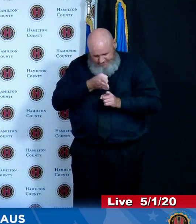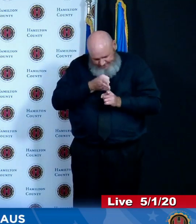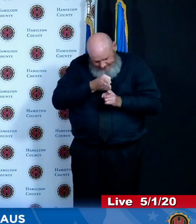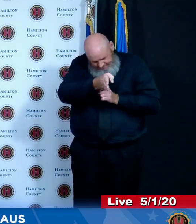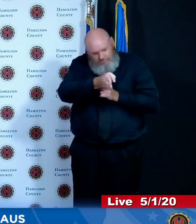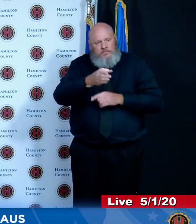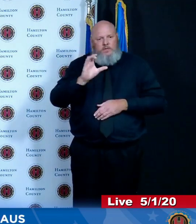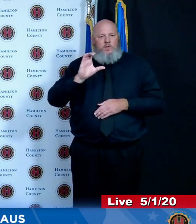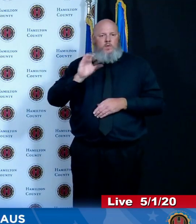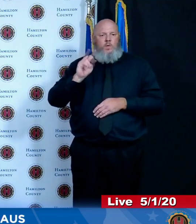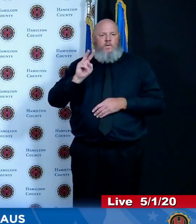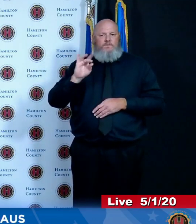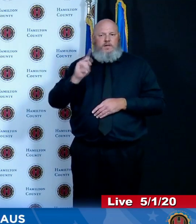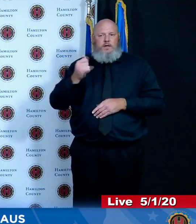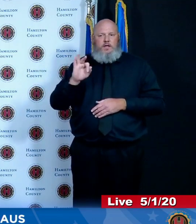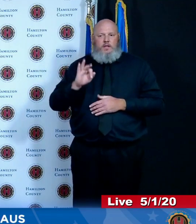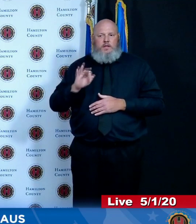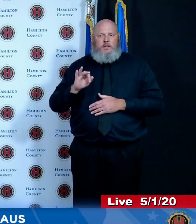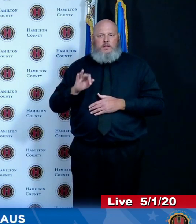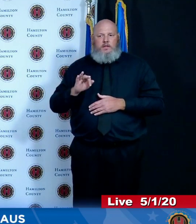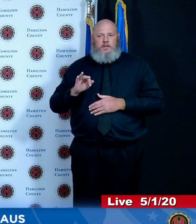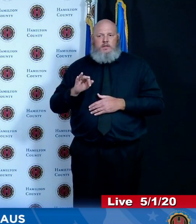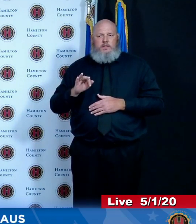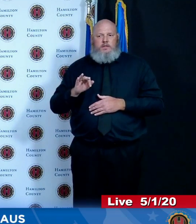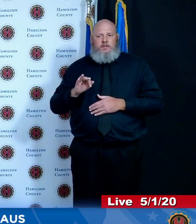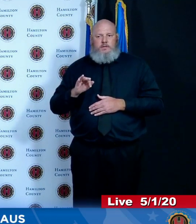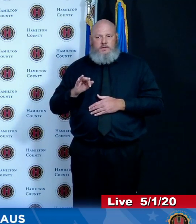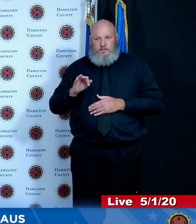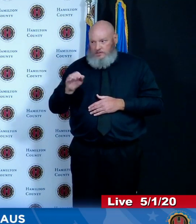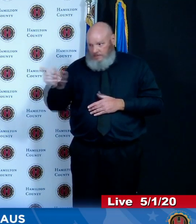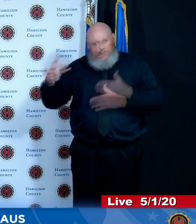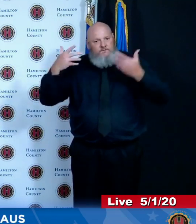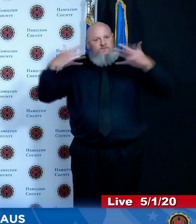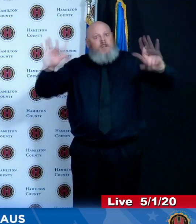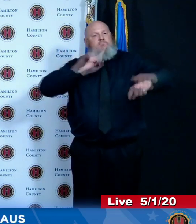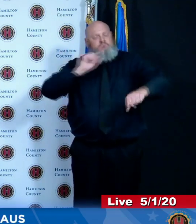will be here on Monday we have more information related to that but I don't